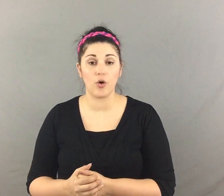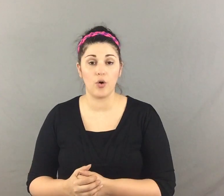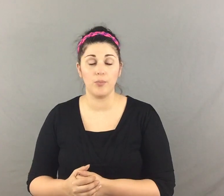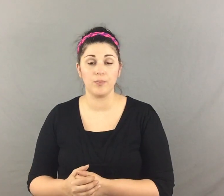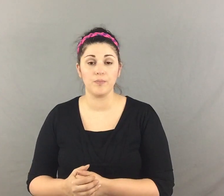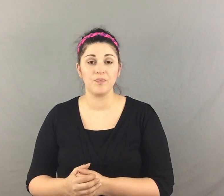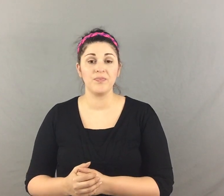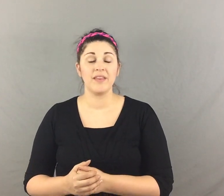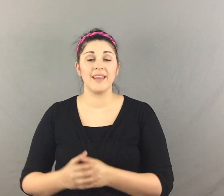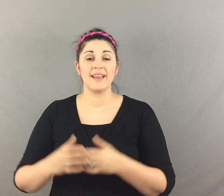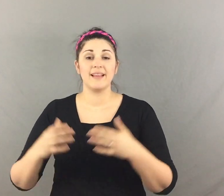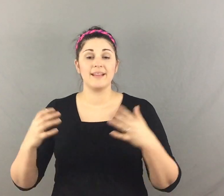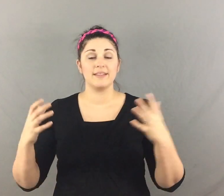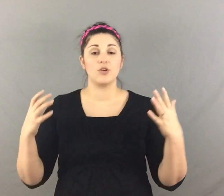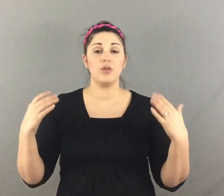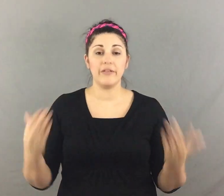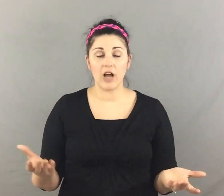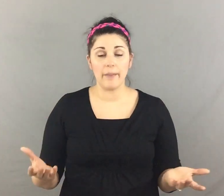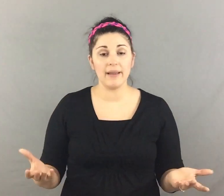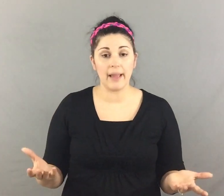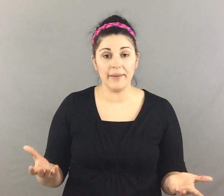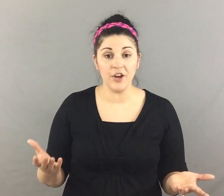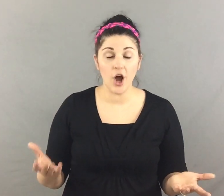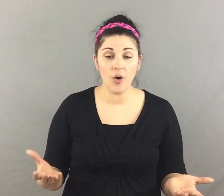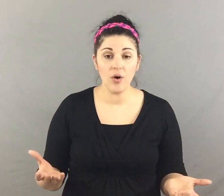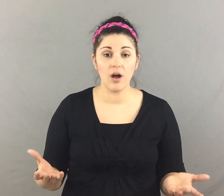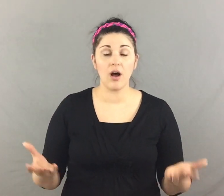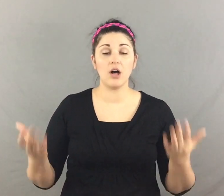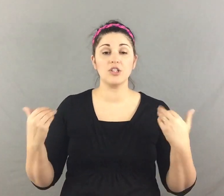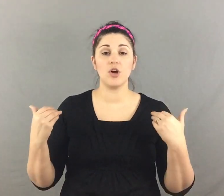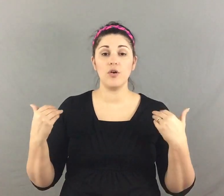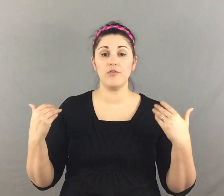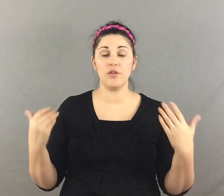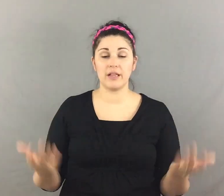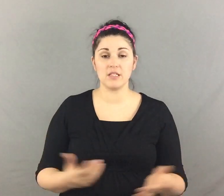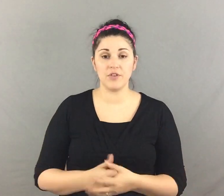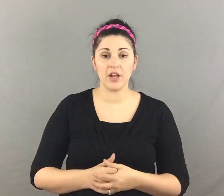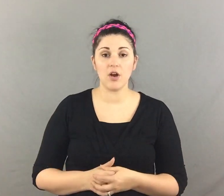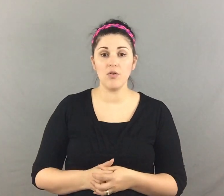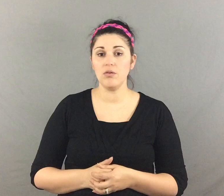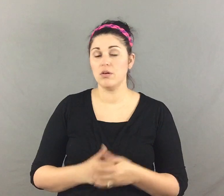your own. So leave a comment. Let me know. Also, if you liked this video,